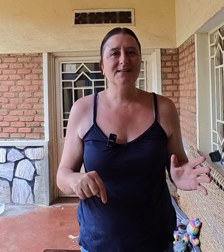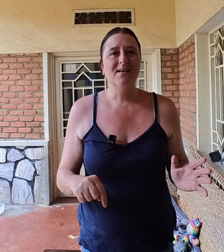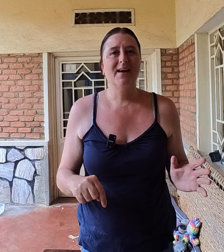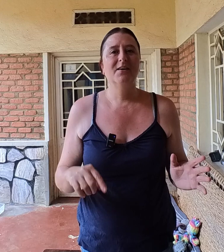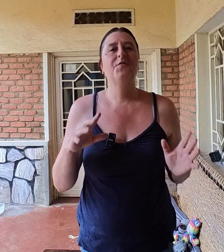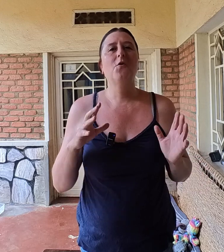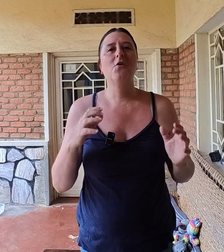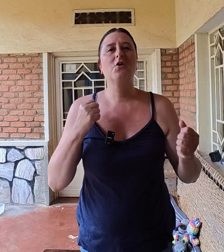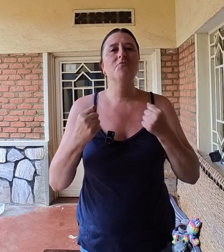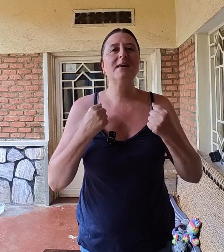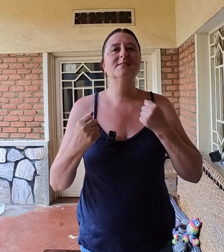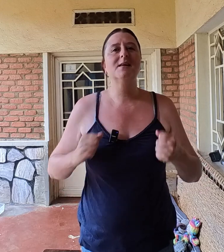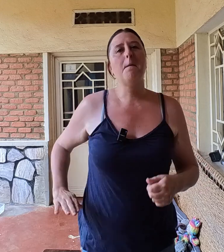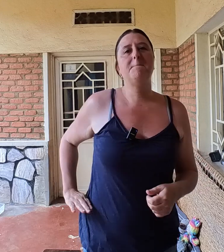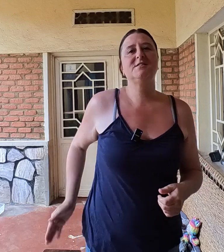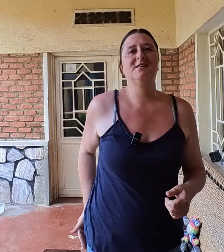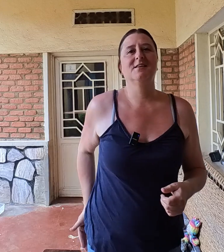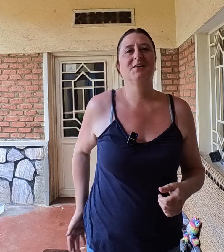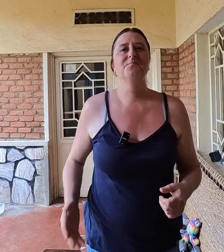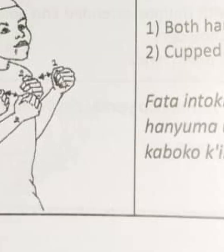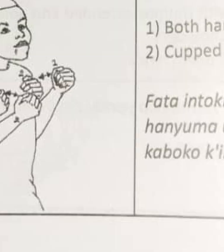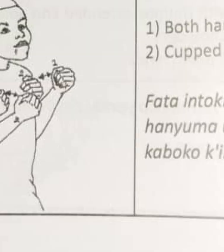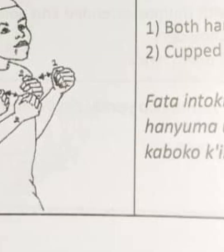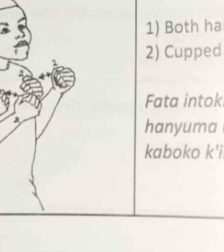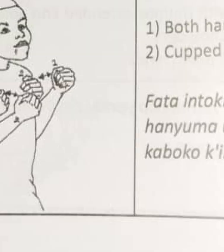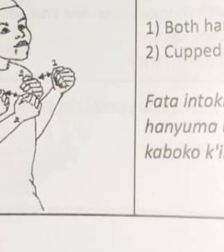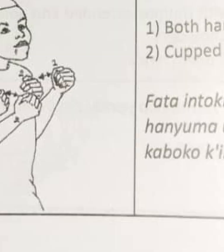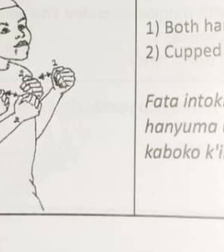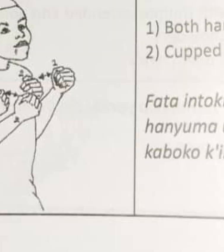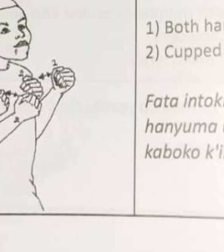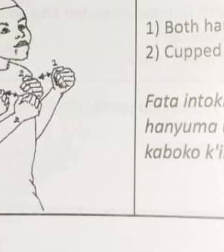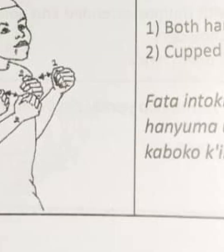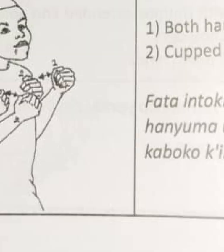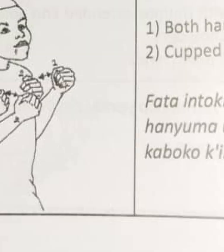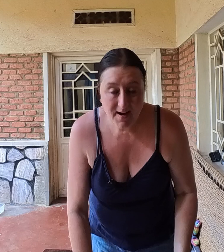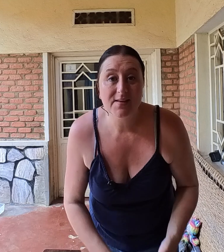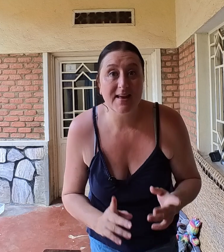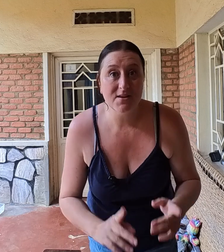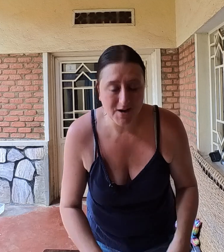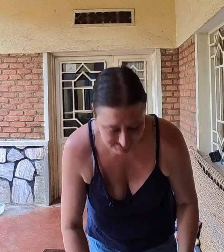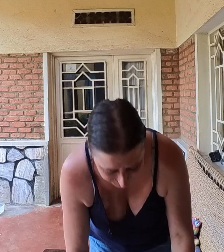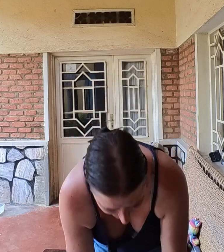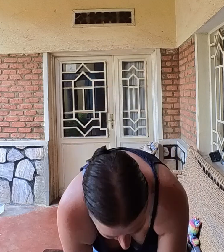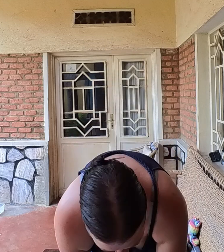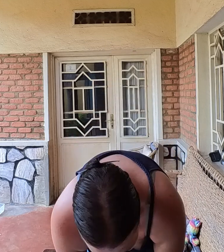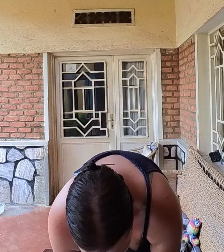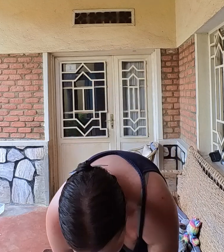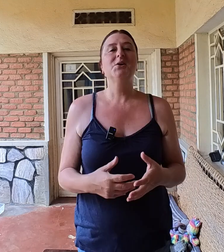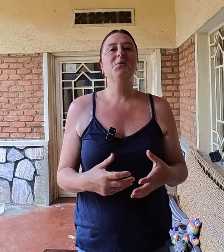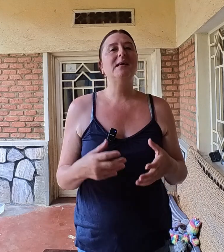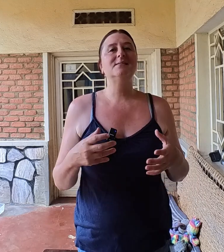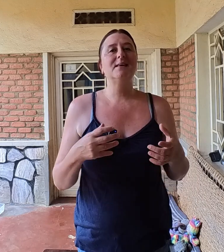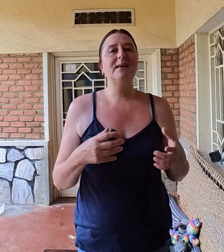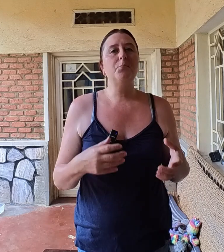a sign for 'gorilla's buttock.' Gorilla's buttock. The Kinyarwanda, let me just check. So, it's